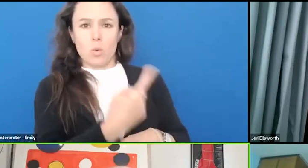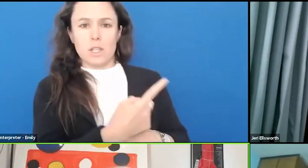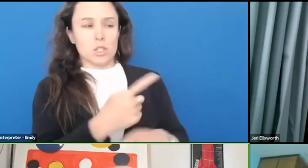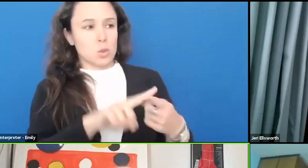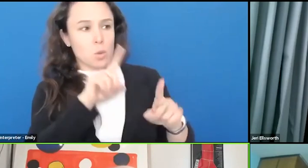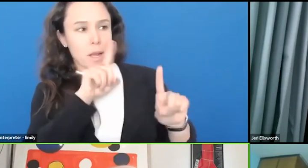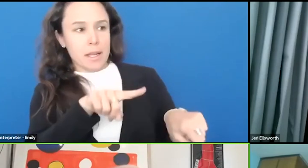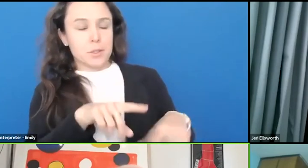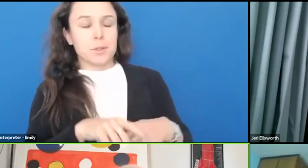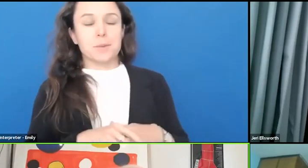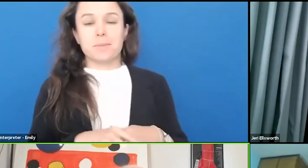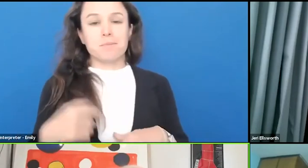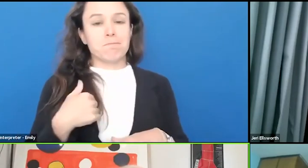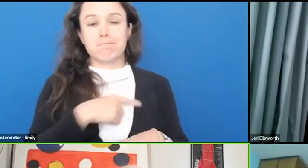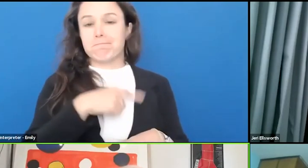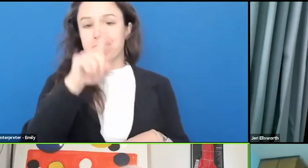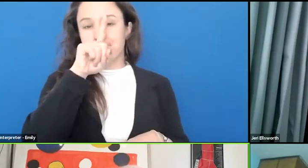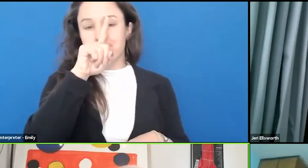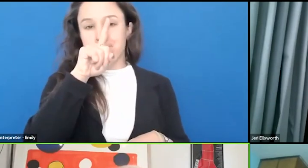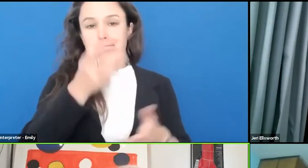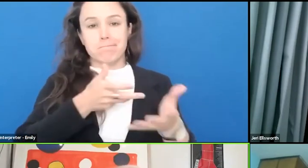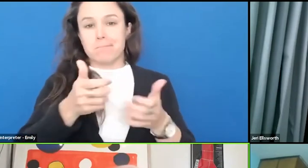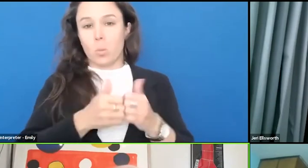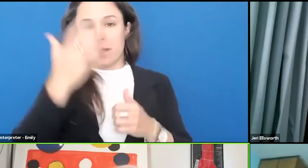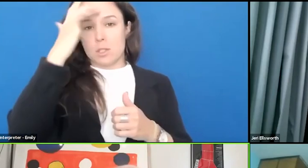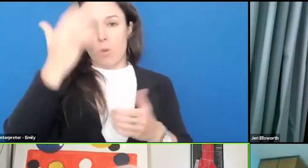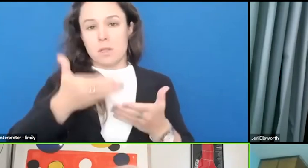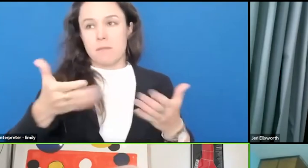we have not been dealing with smart devices all around us. We've been dealing with things that